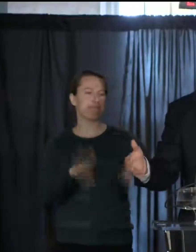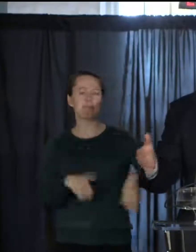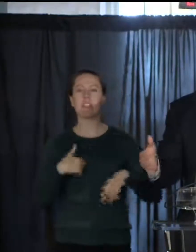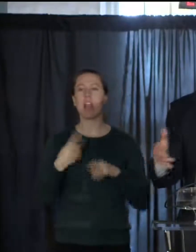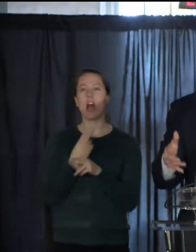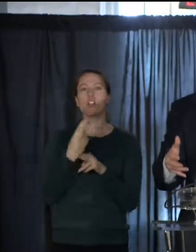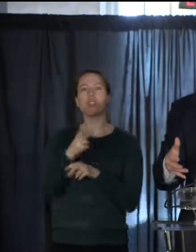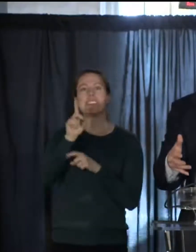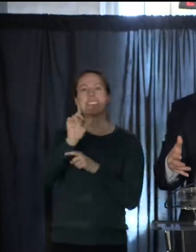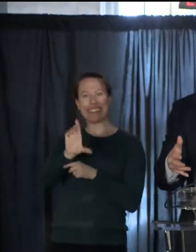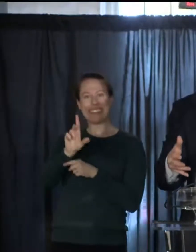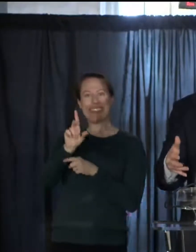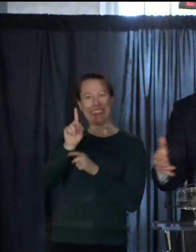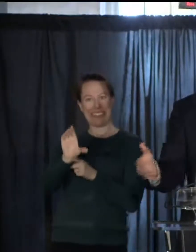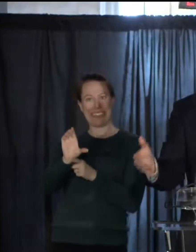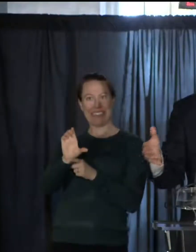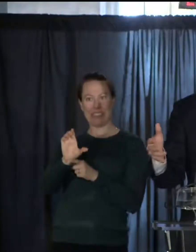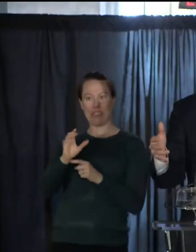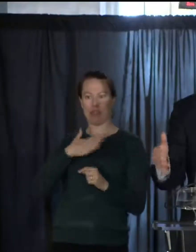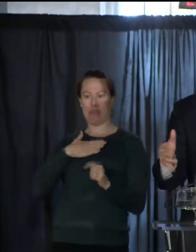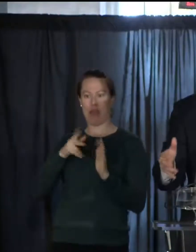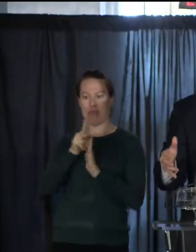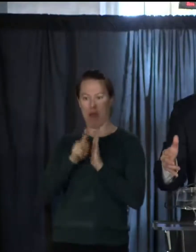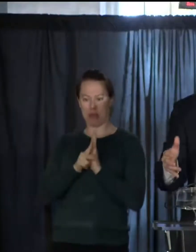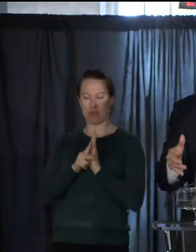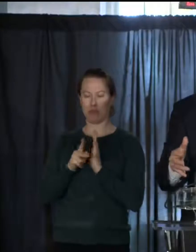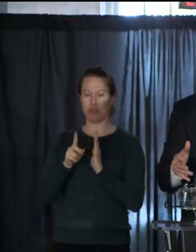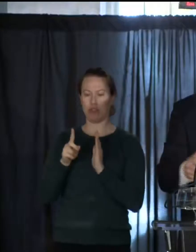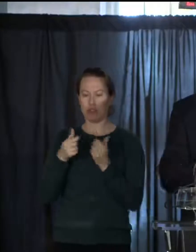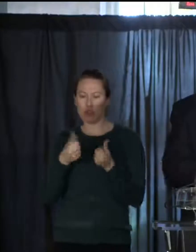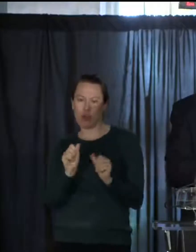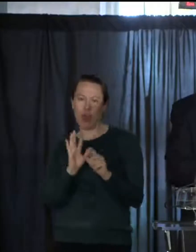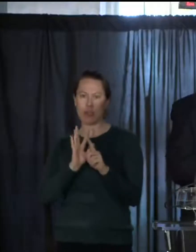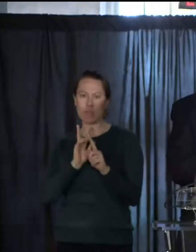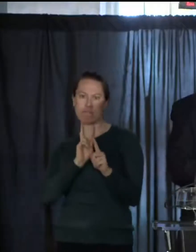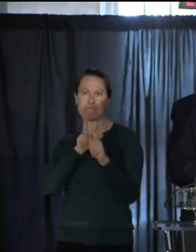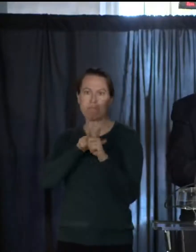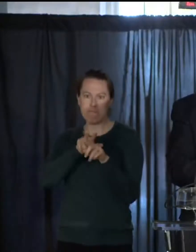POLICY PLAY THING AND TRY TO IMPOSE THEIR IDEAS ON THE PEOPLE